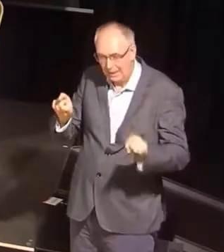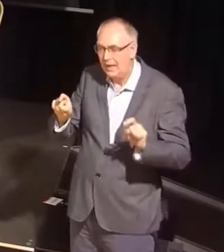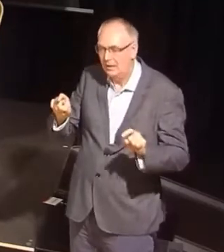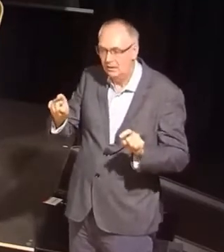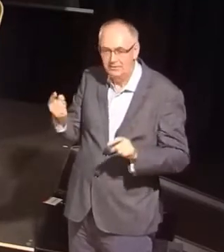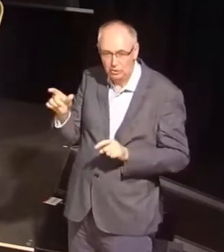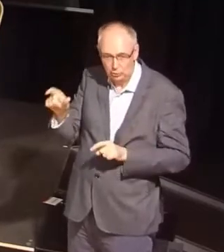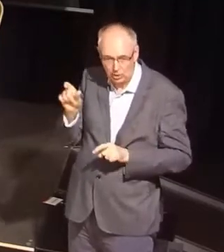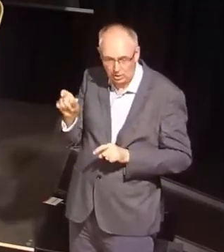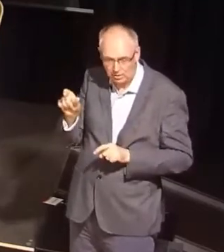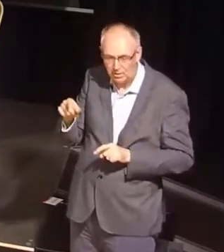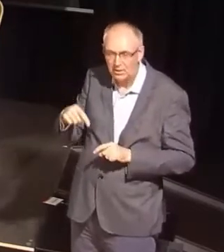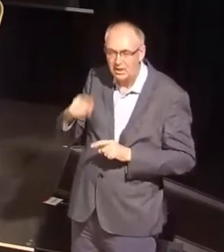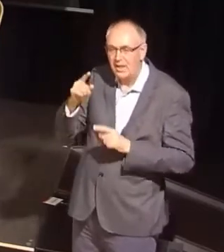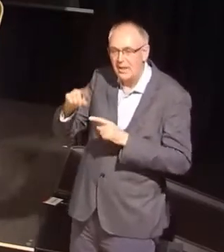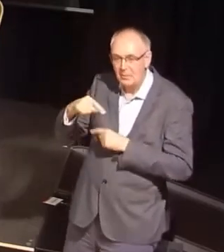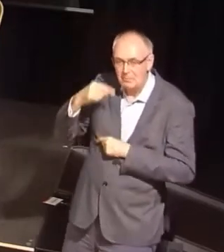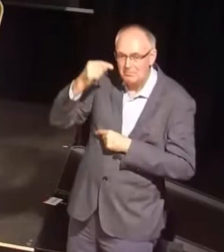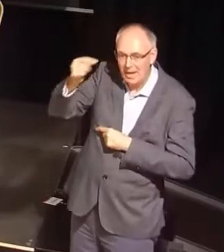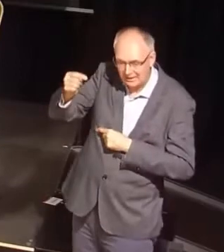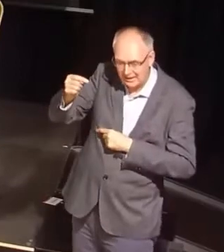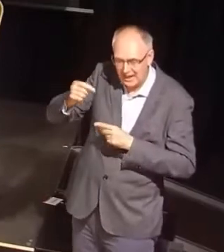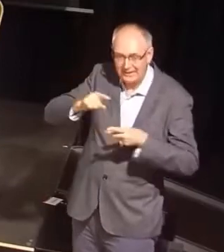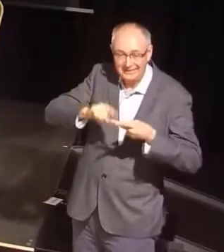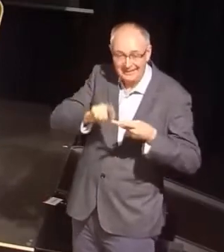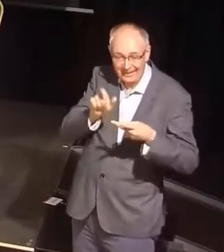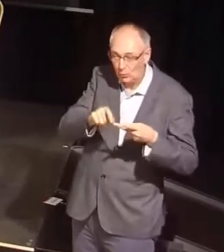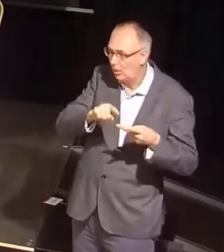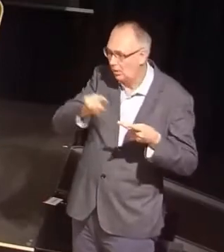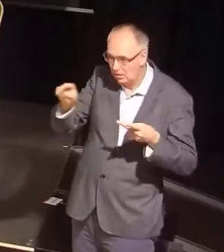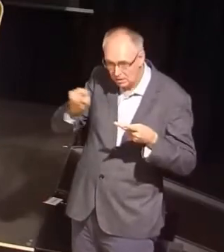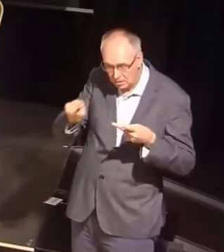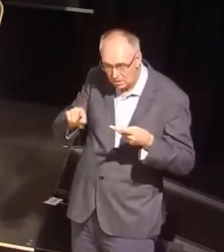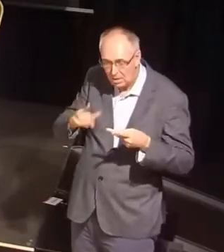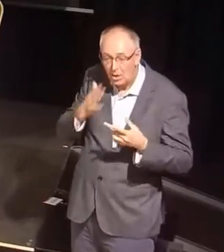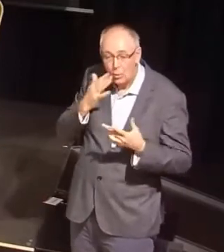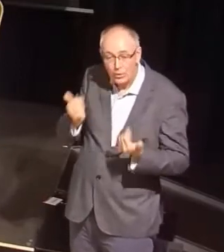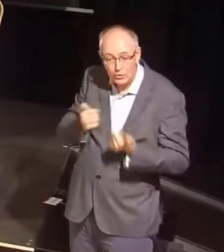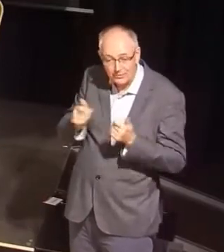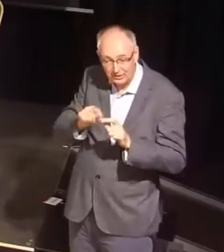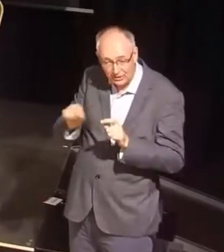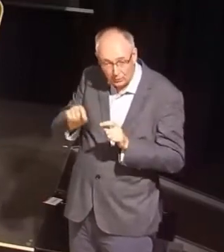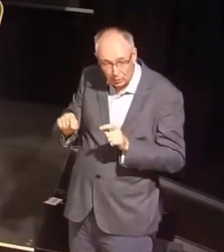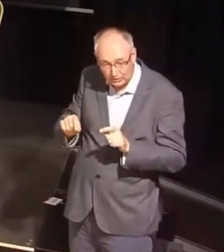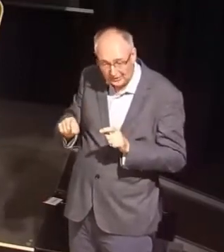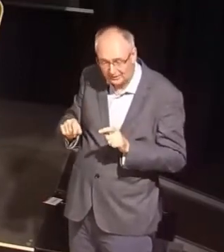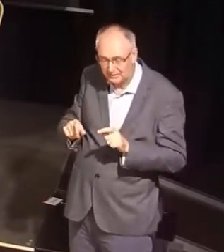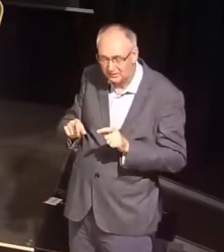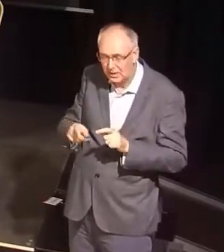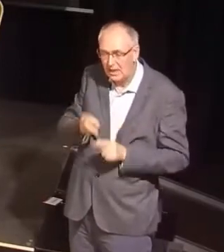Start again, and choose the next word. Once you've finished your sentence, start again, and find the command "speak".